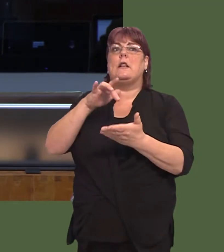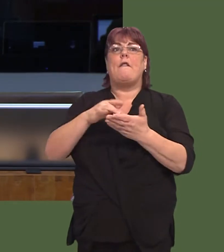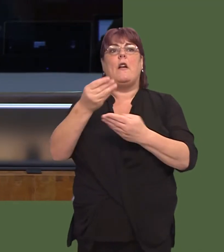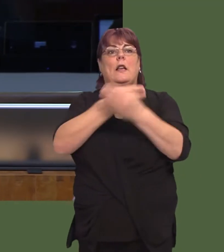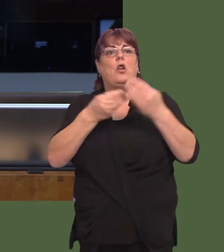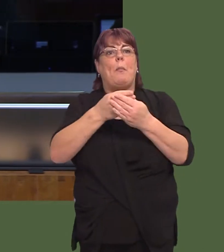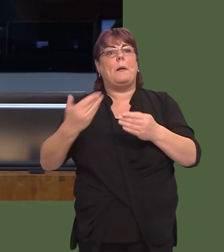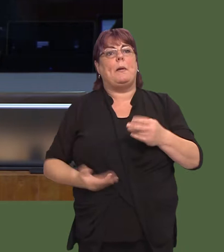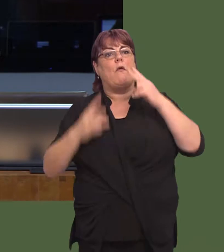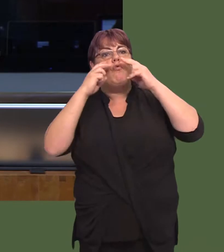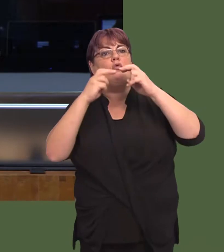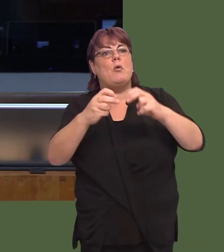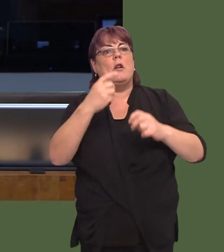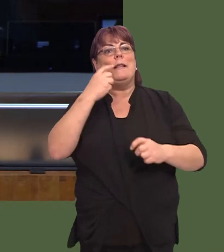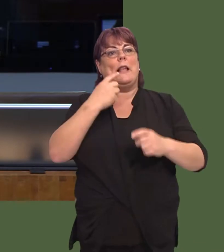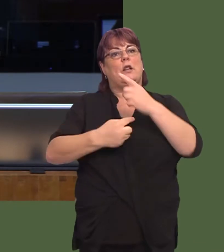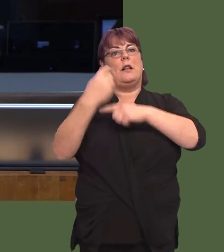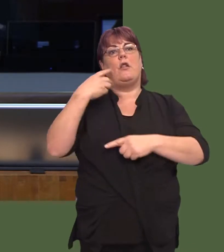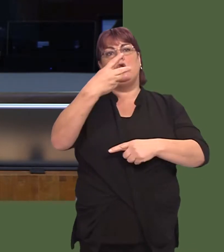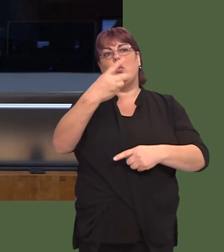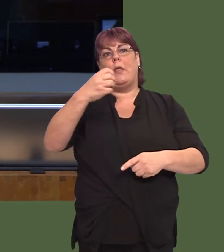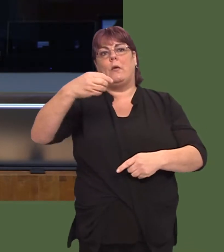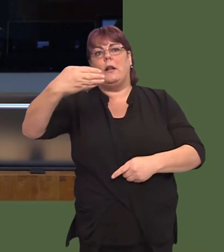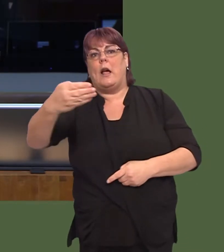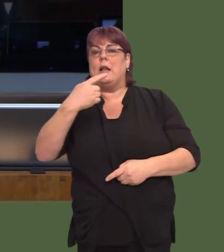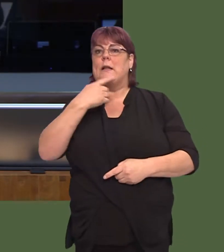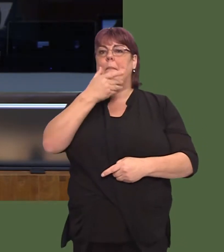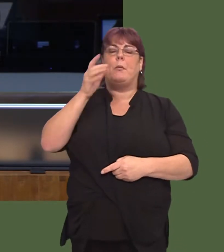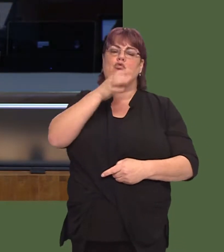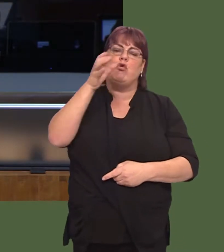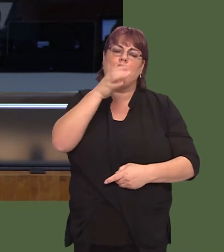substantial evidence, overall, that heavier drinkers are least responsive to price changes.